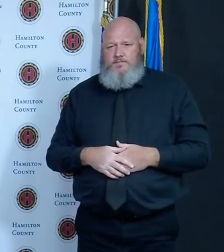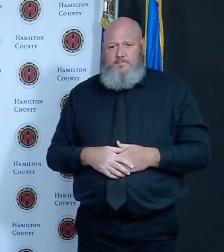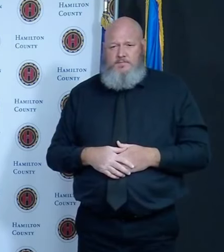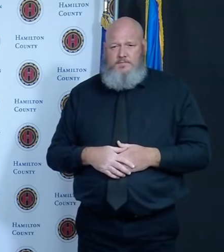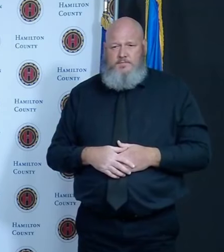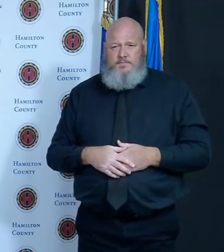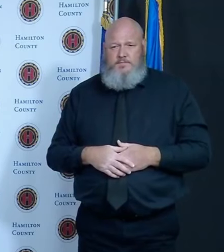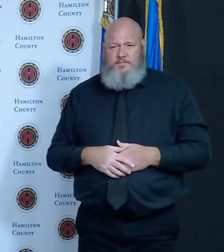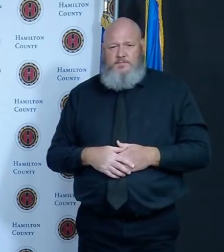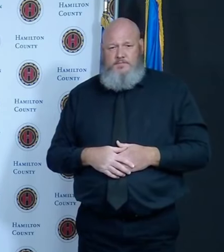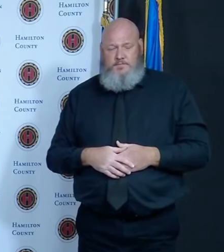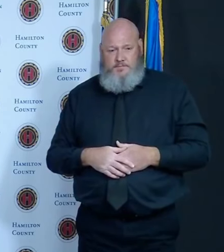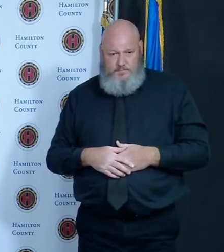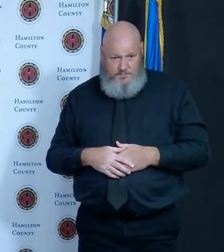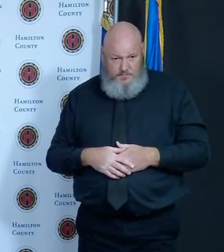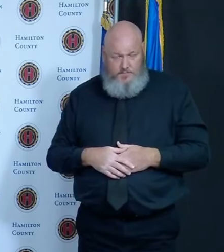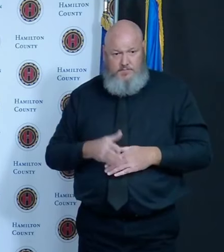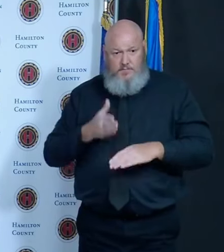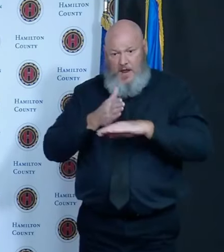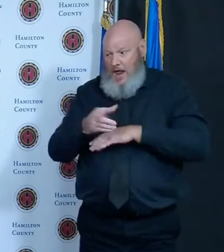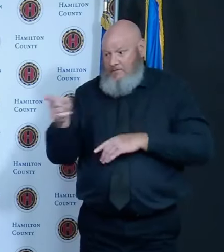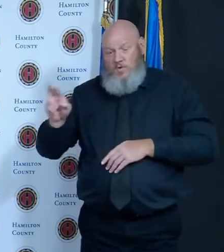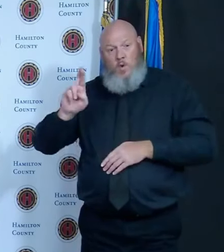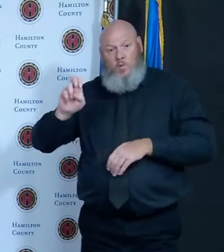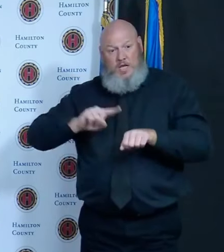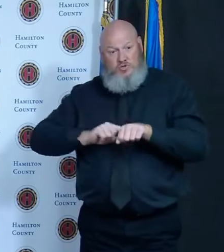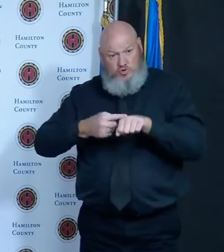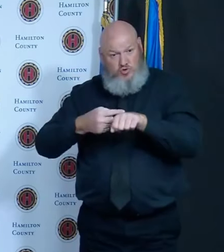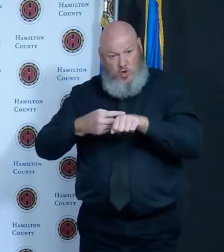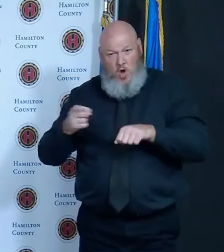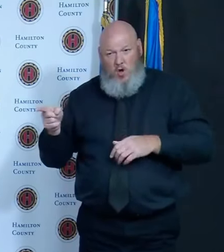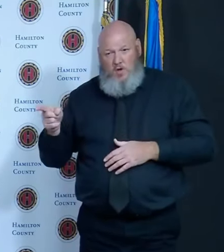near term is what we're calling responsible return and